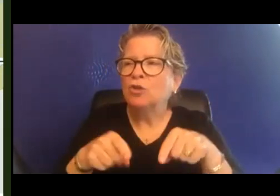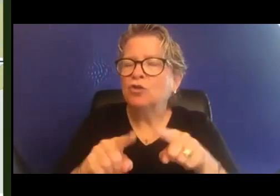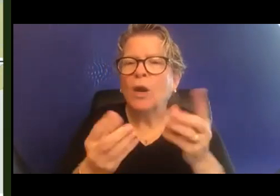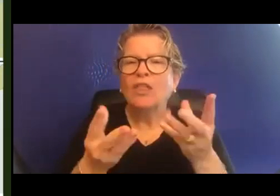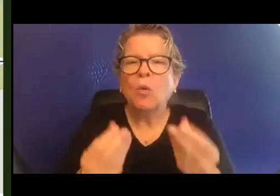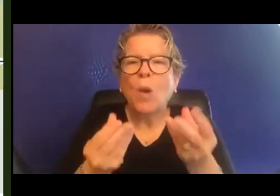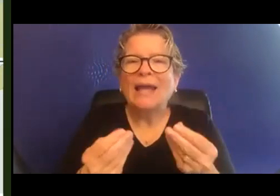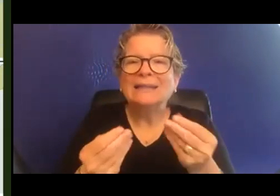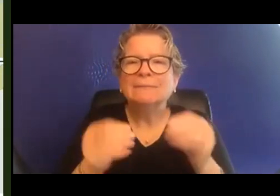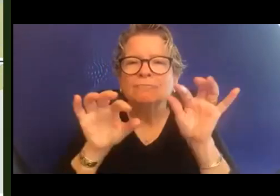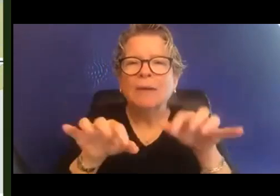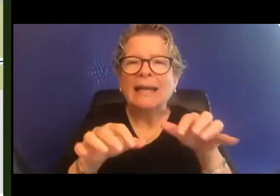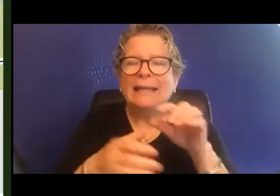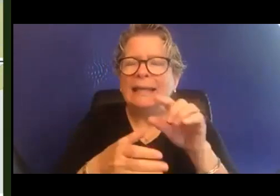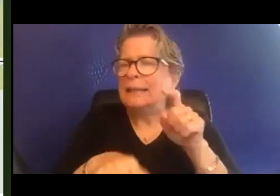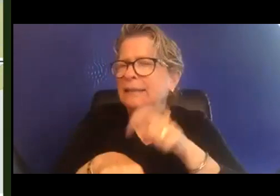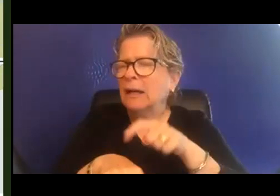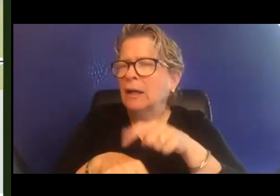When will you know the specific time frame?